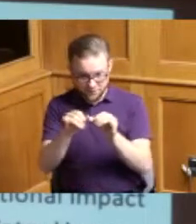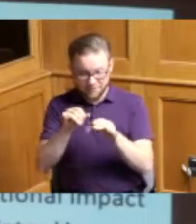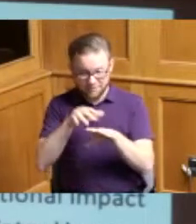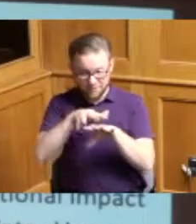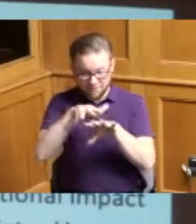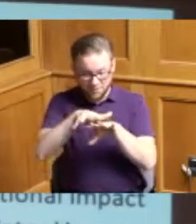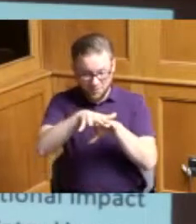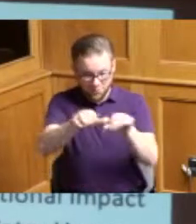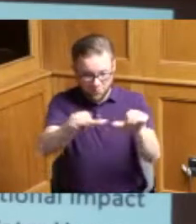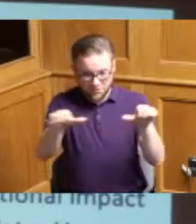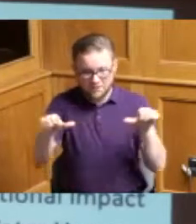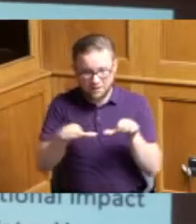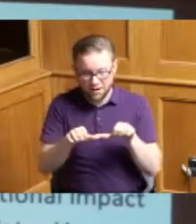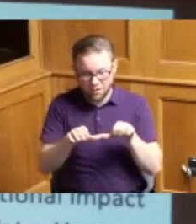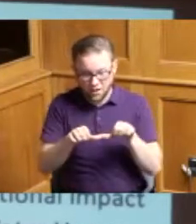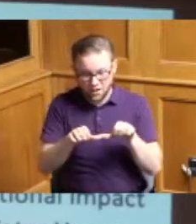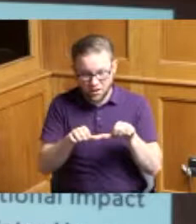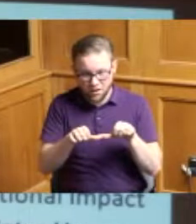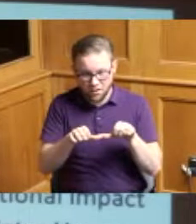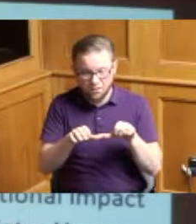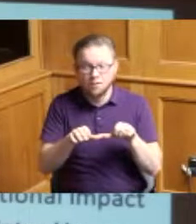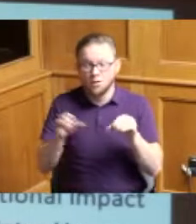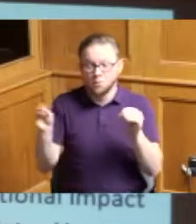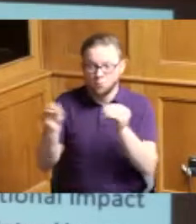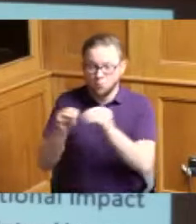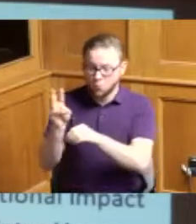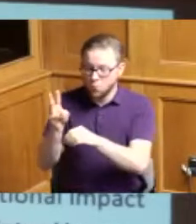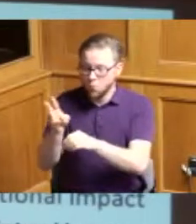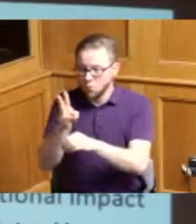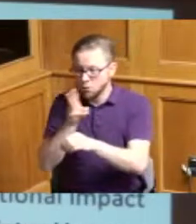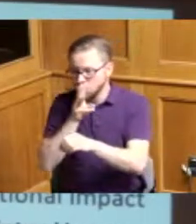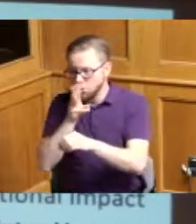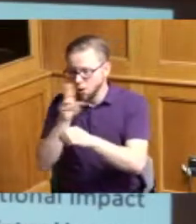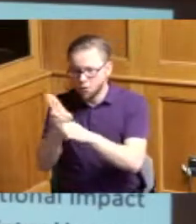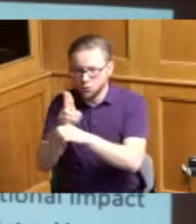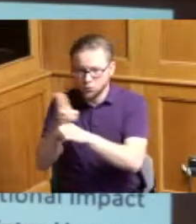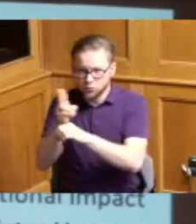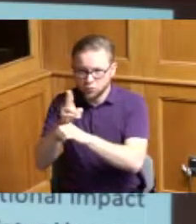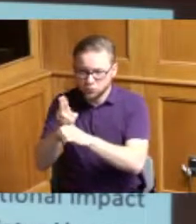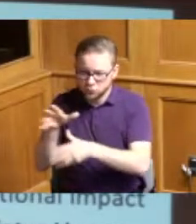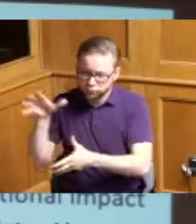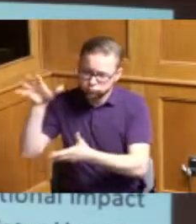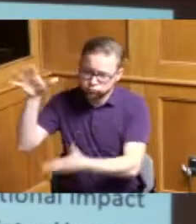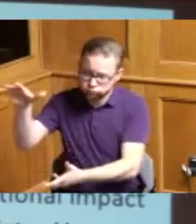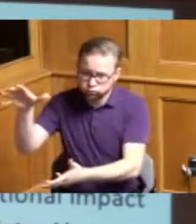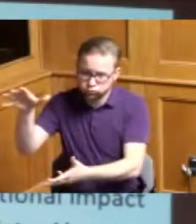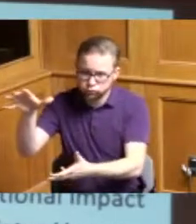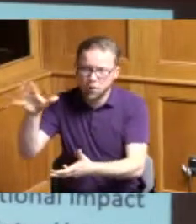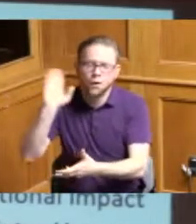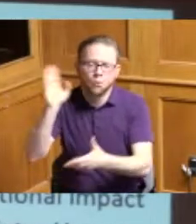the more volume they use the benefit of the charge reduction will increase so in other words to say